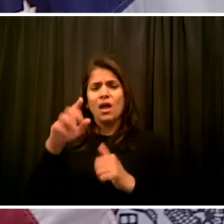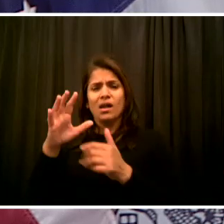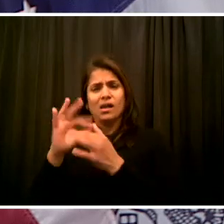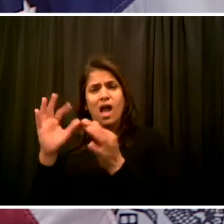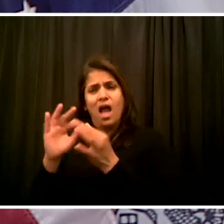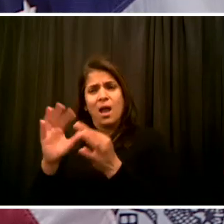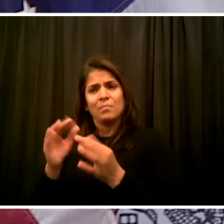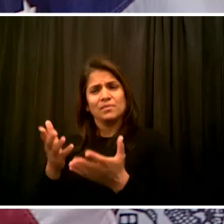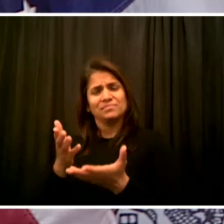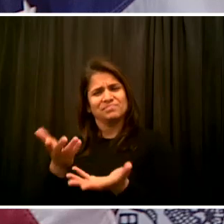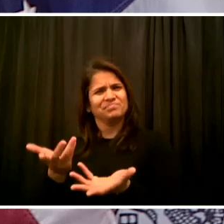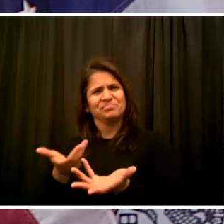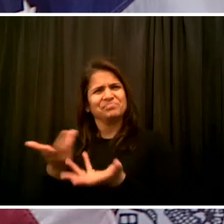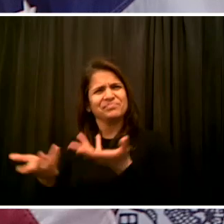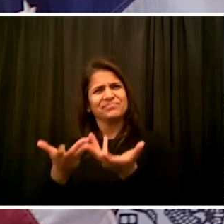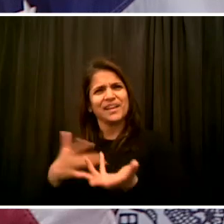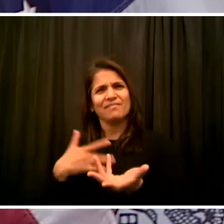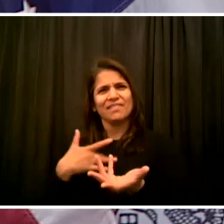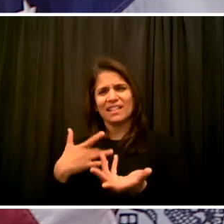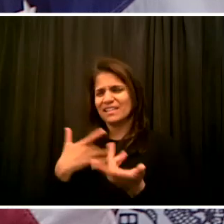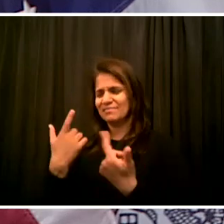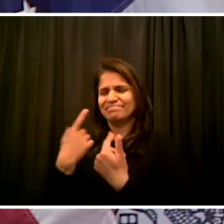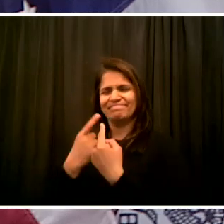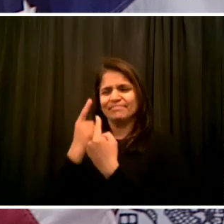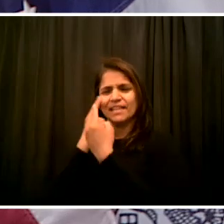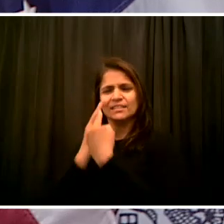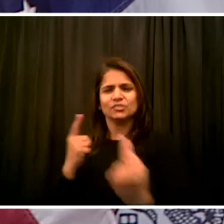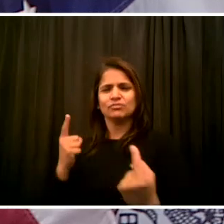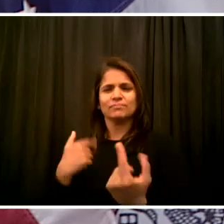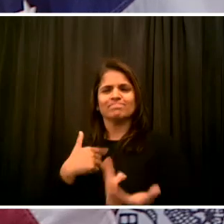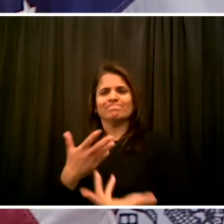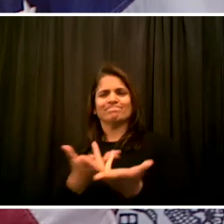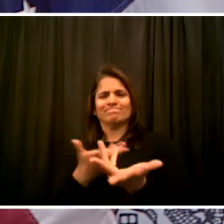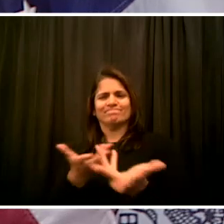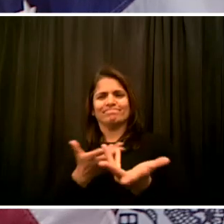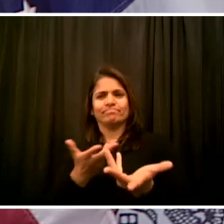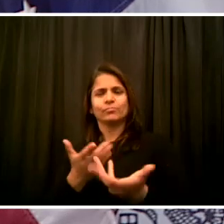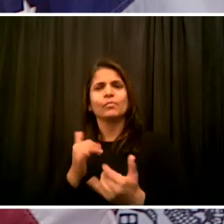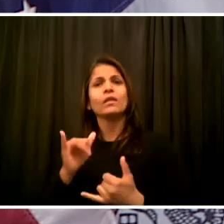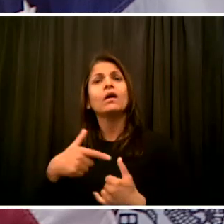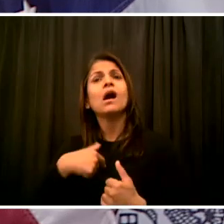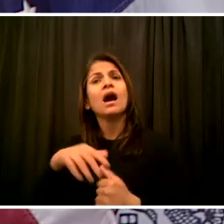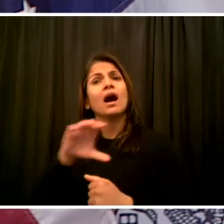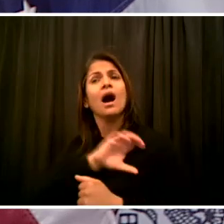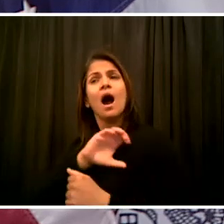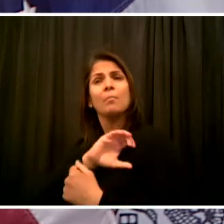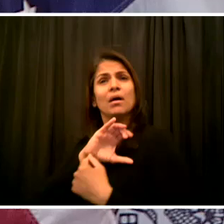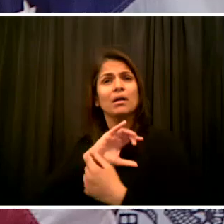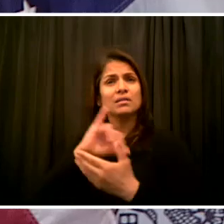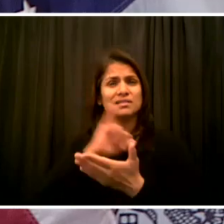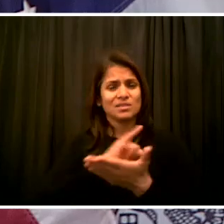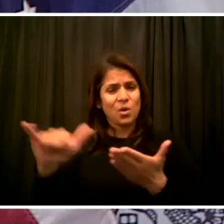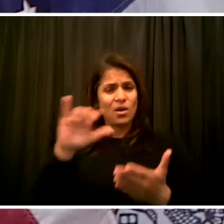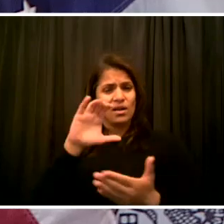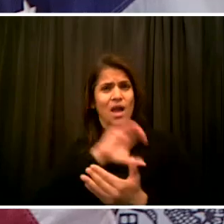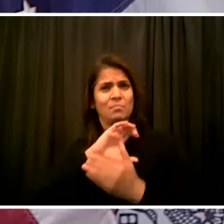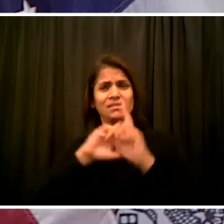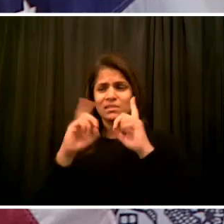SO I JUST CALL OUT THE, QUOTE/UNQUOTE,